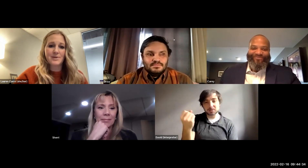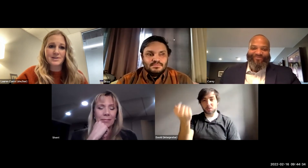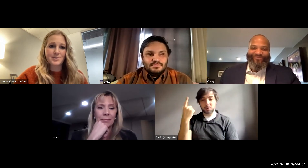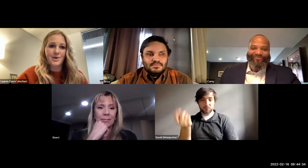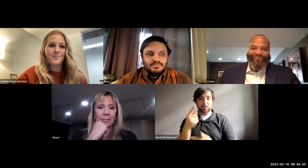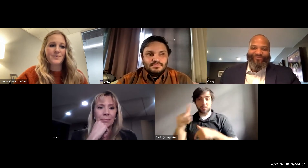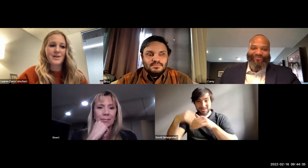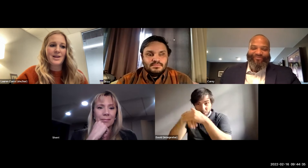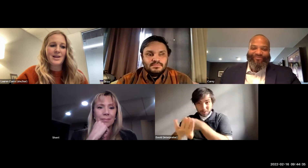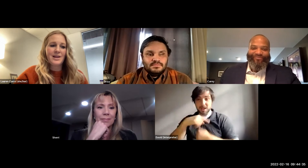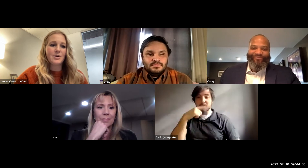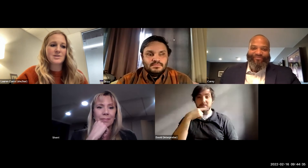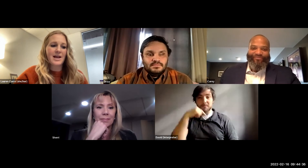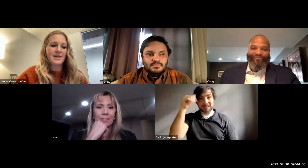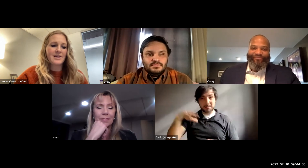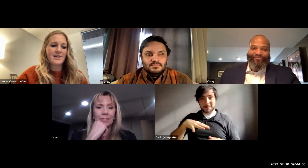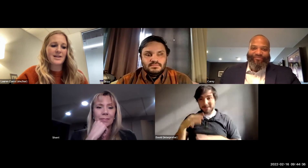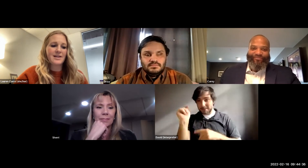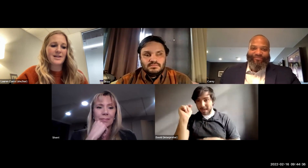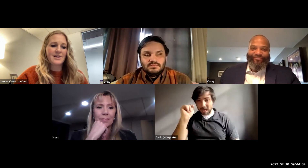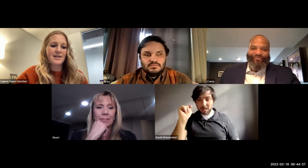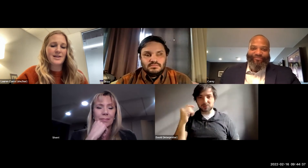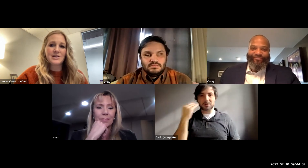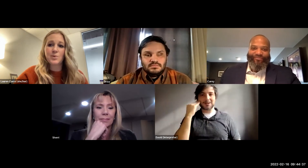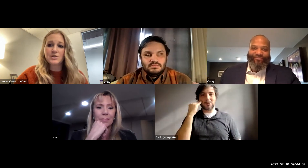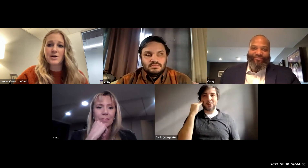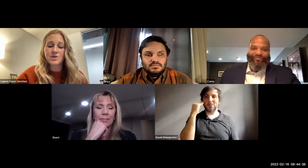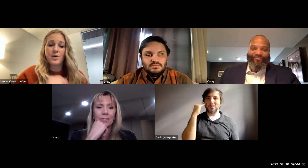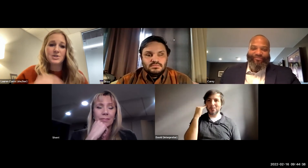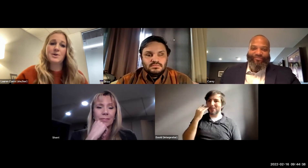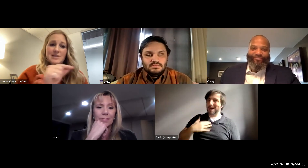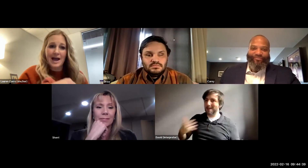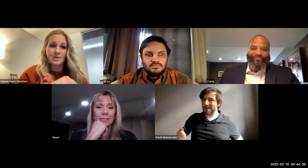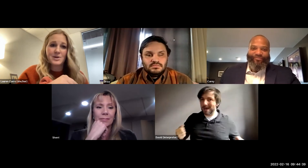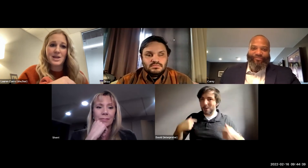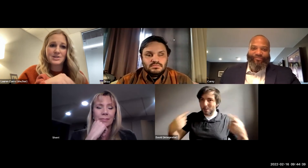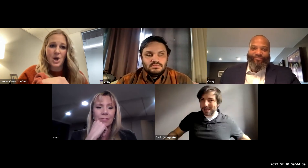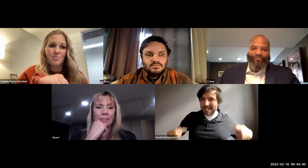's restroom, he knows that his wheelchair is going to his house when he gets home